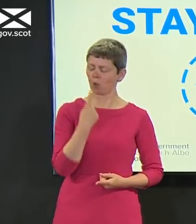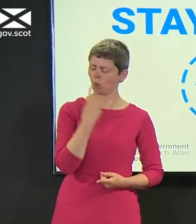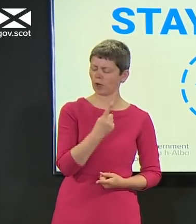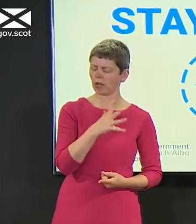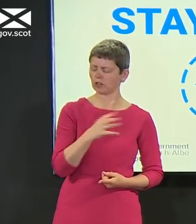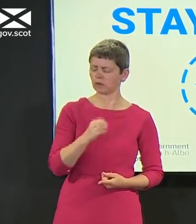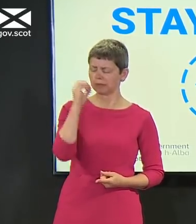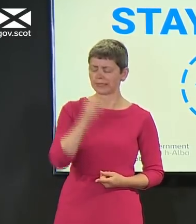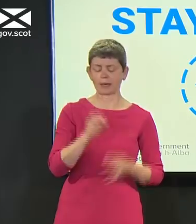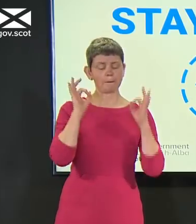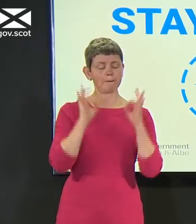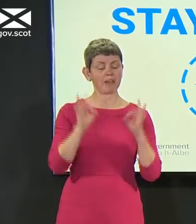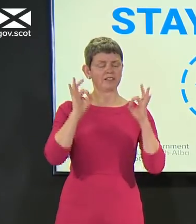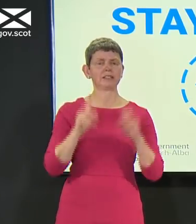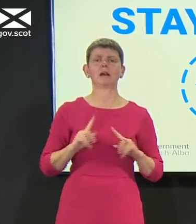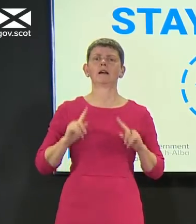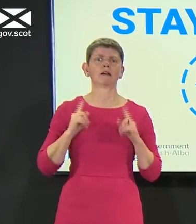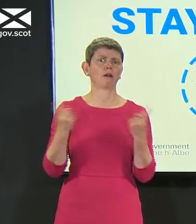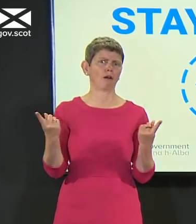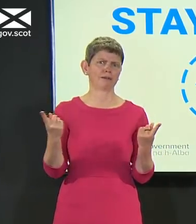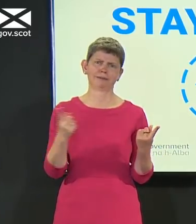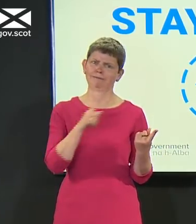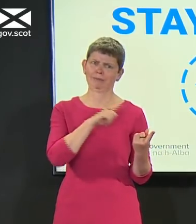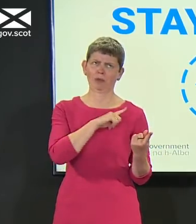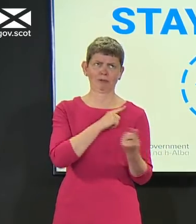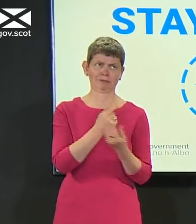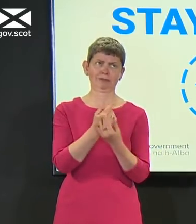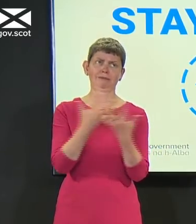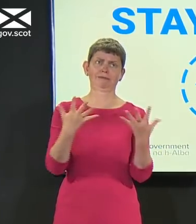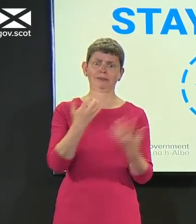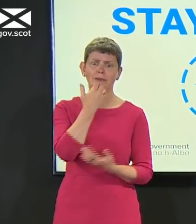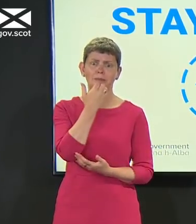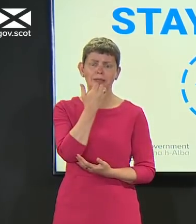when you're dealing with something of this scale but when i say we've effectively met it is that